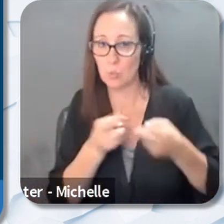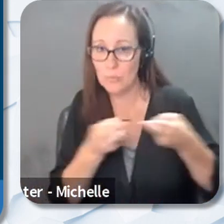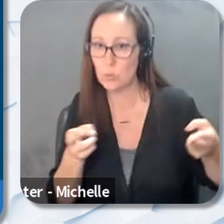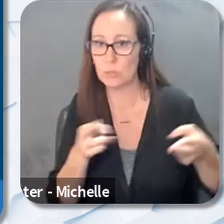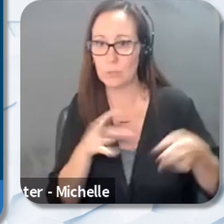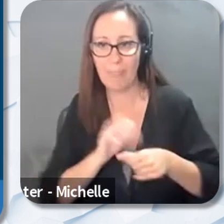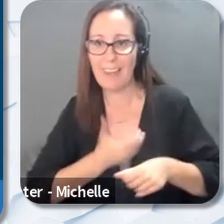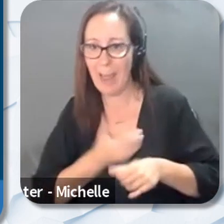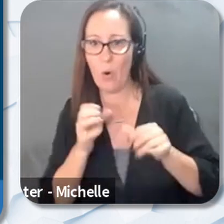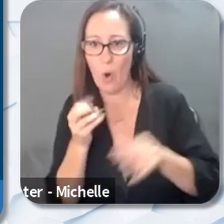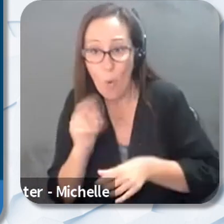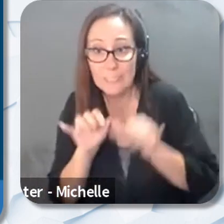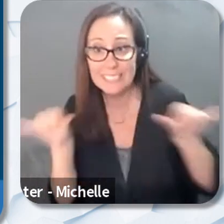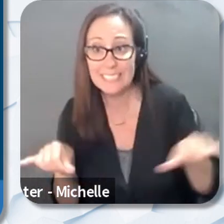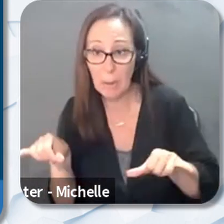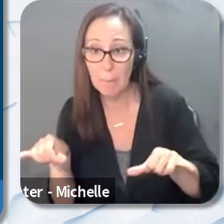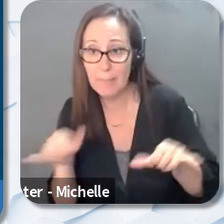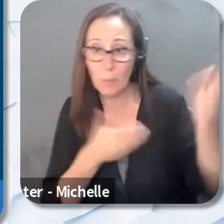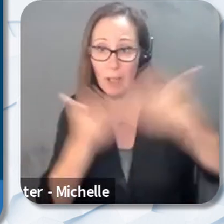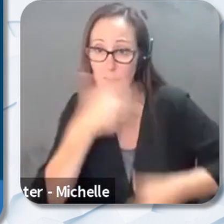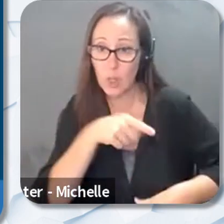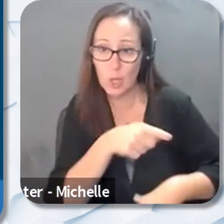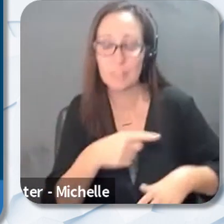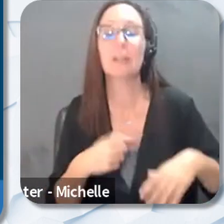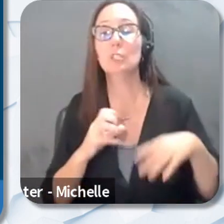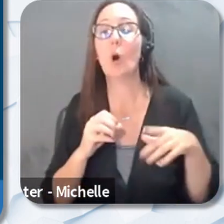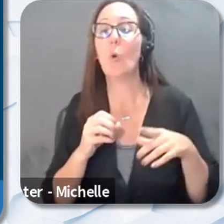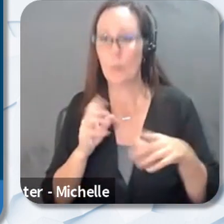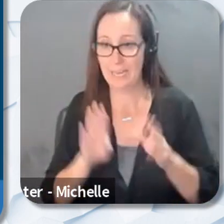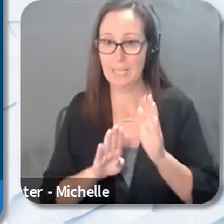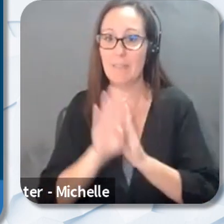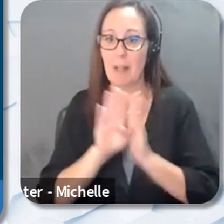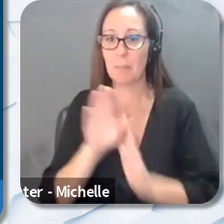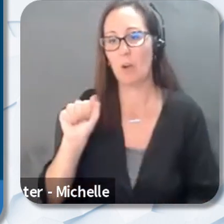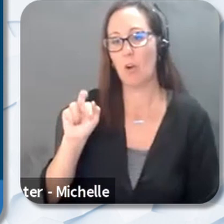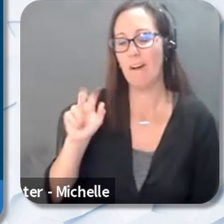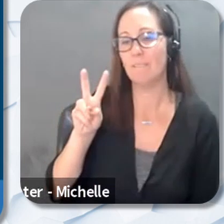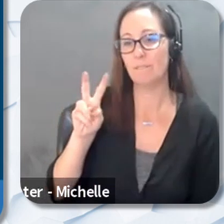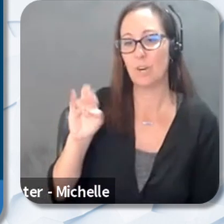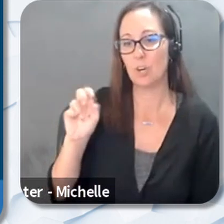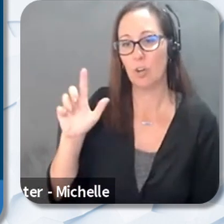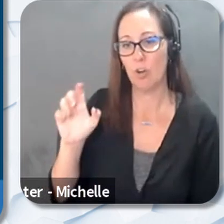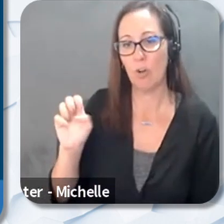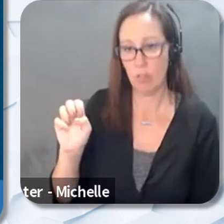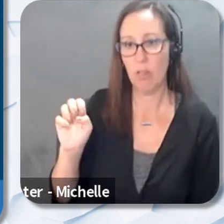so we developed. Vertical articulation and professional learning communities,